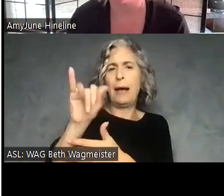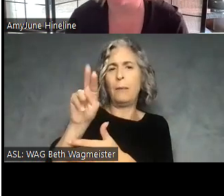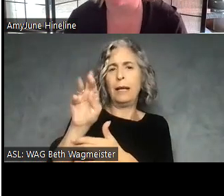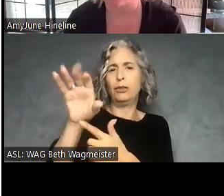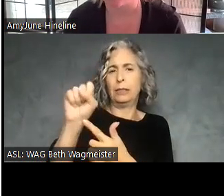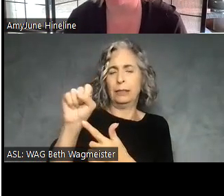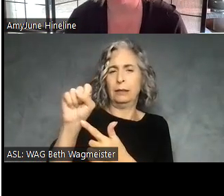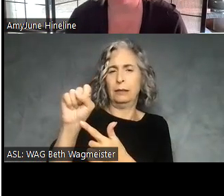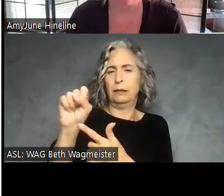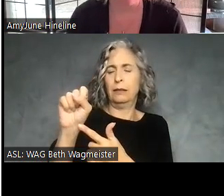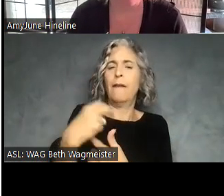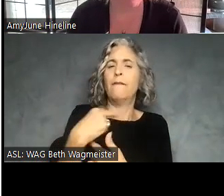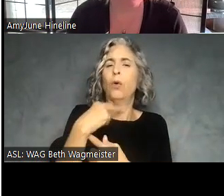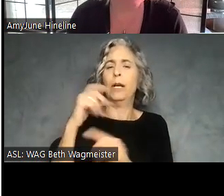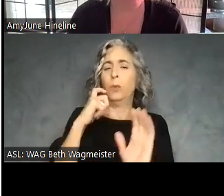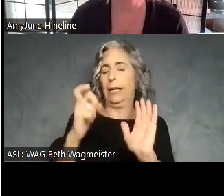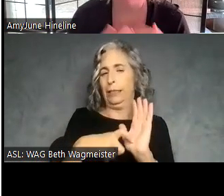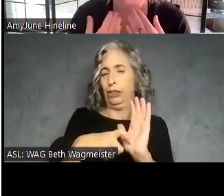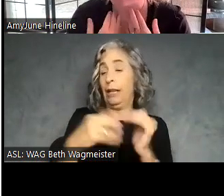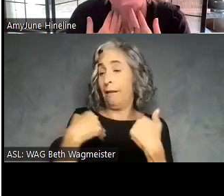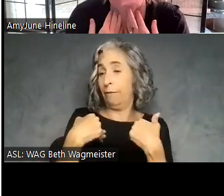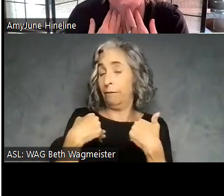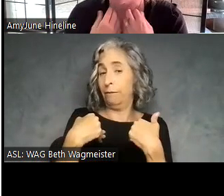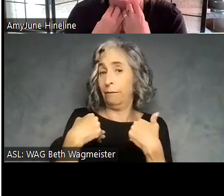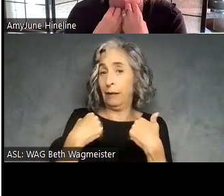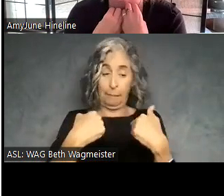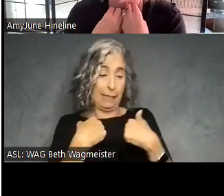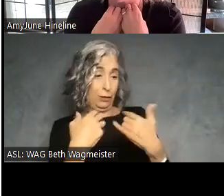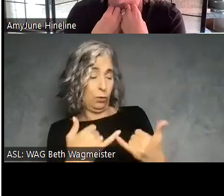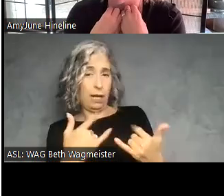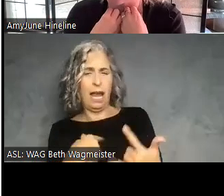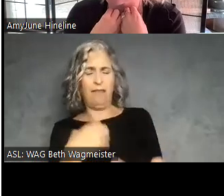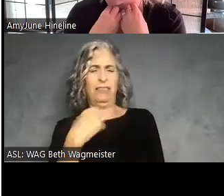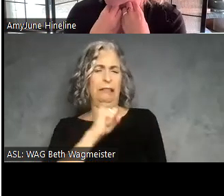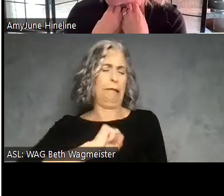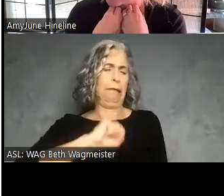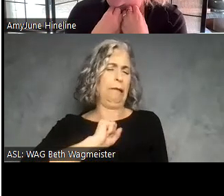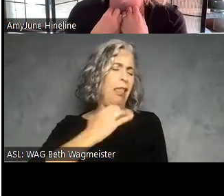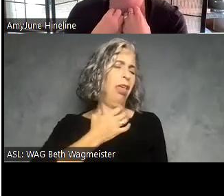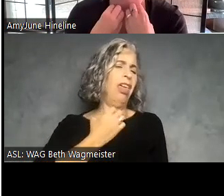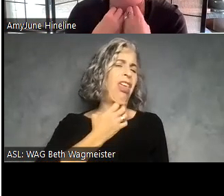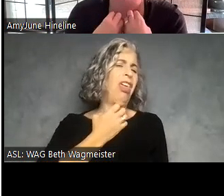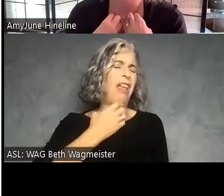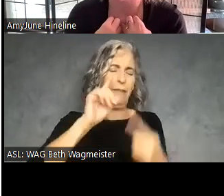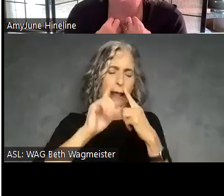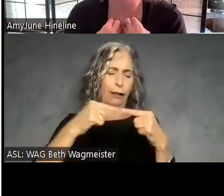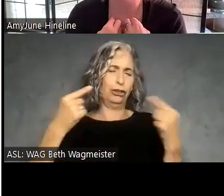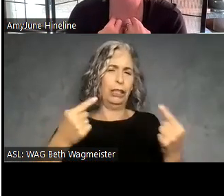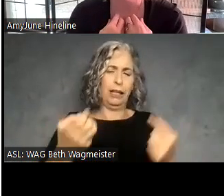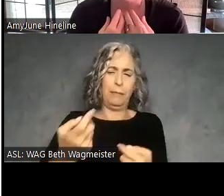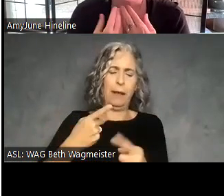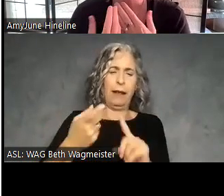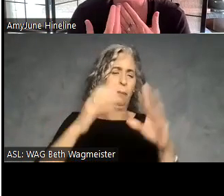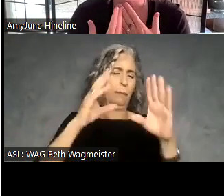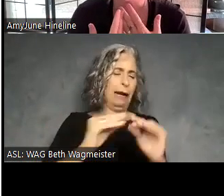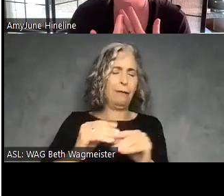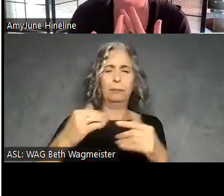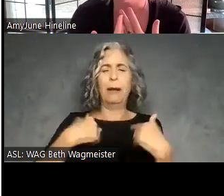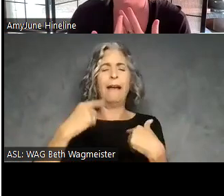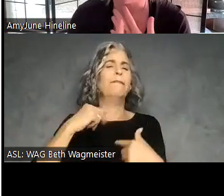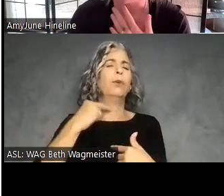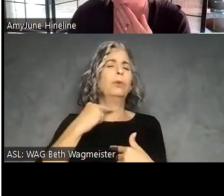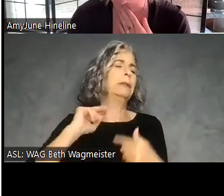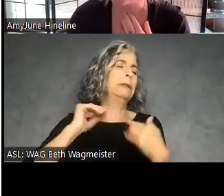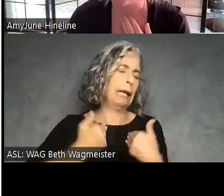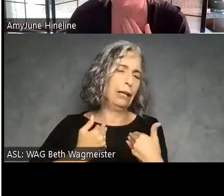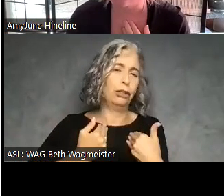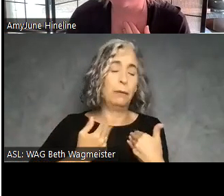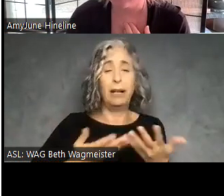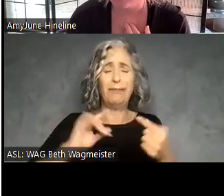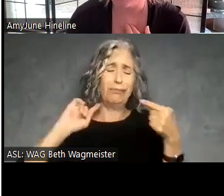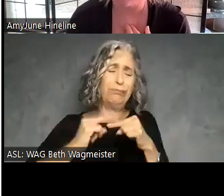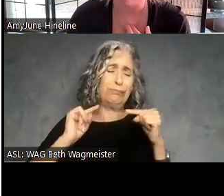What are some other verification methods for making sure we are who we say we are? Well, we